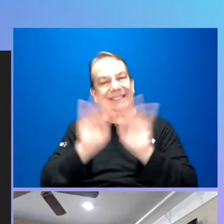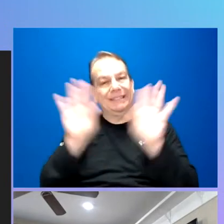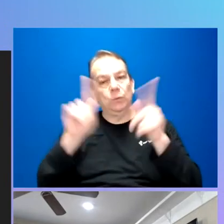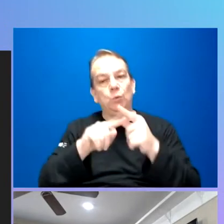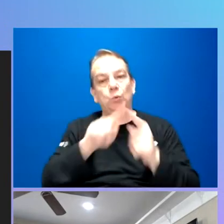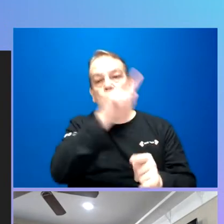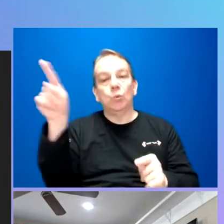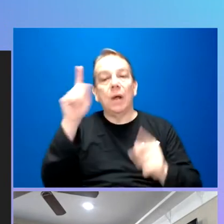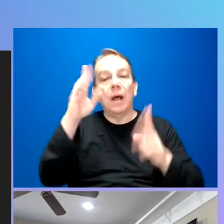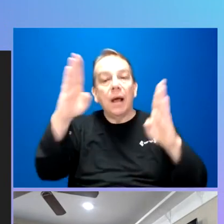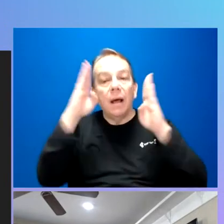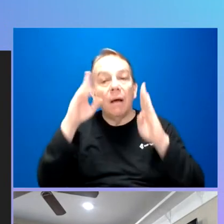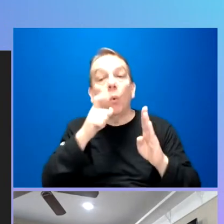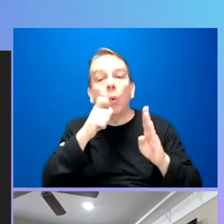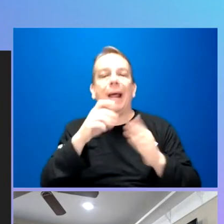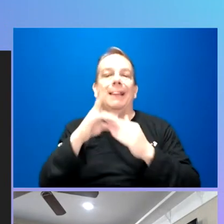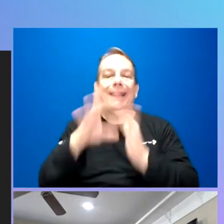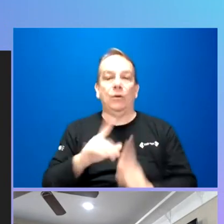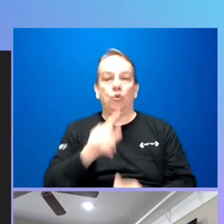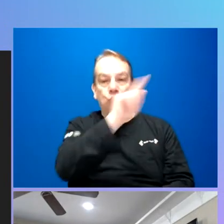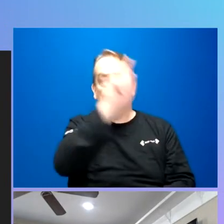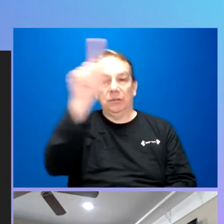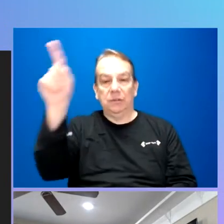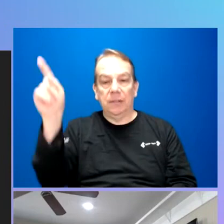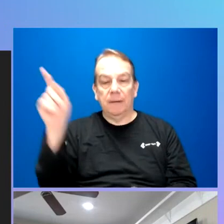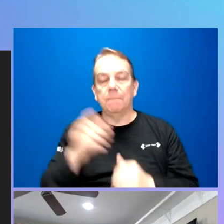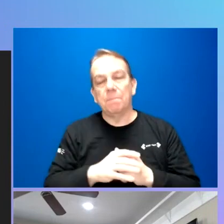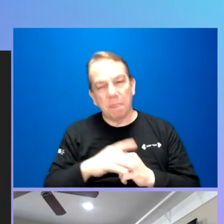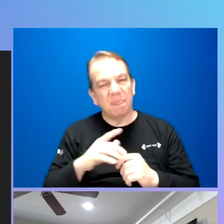with them, uh, having people of all backgrounds is a really